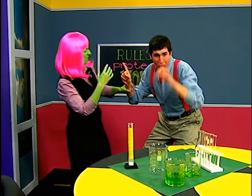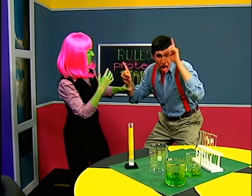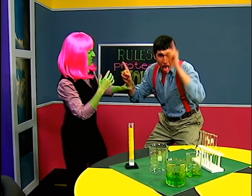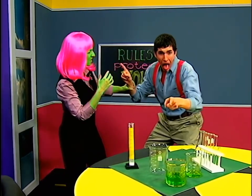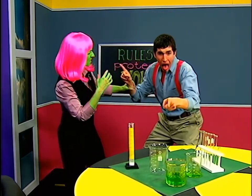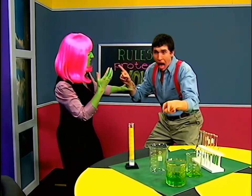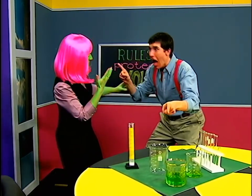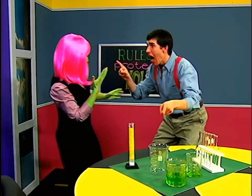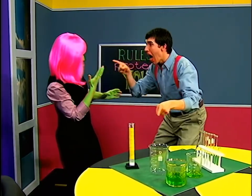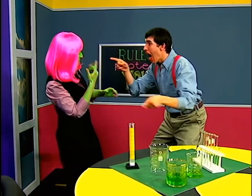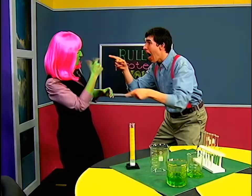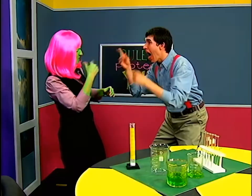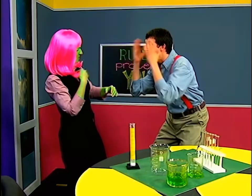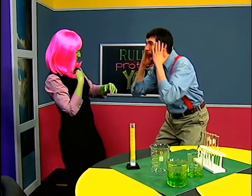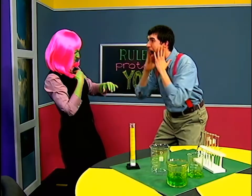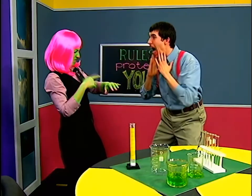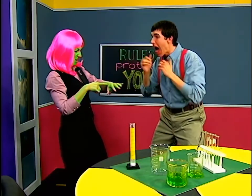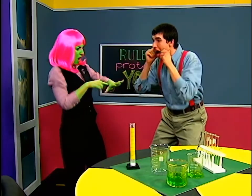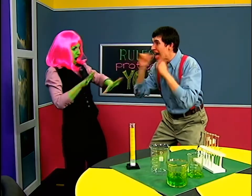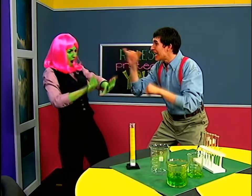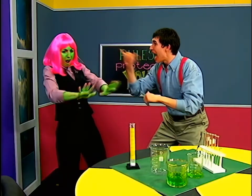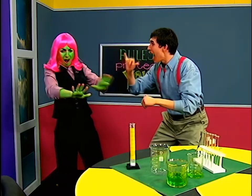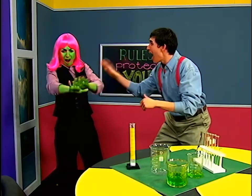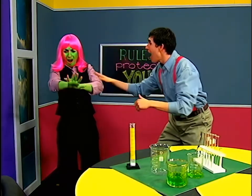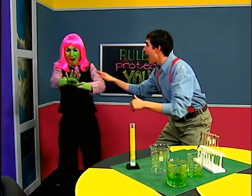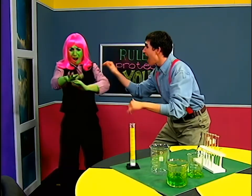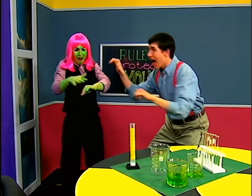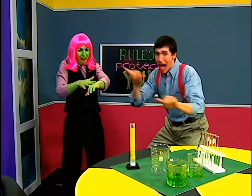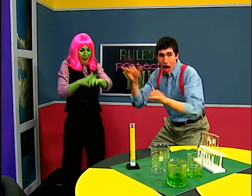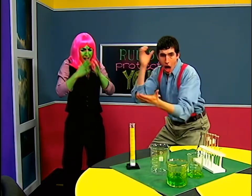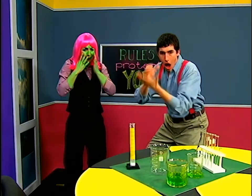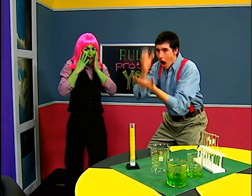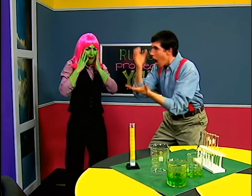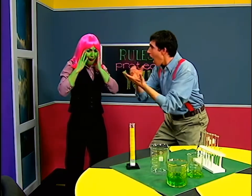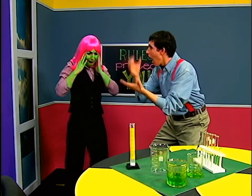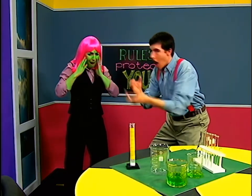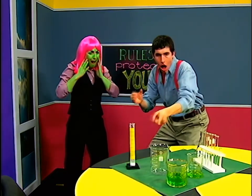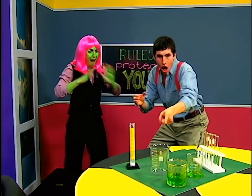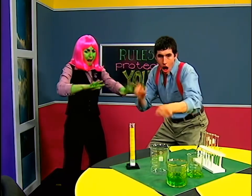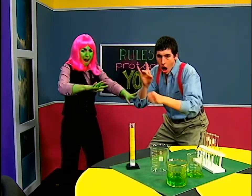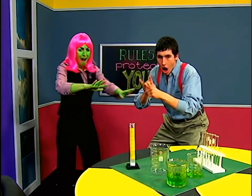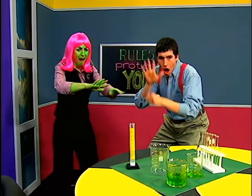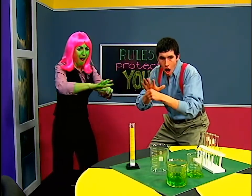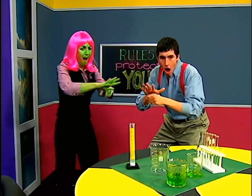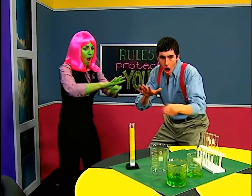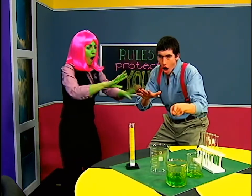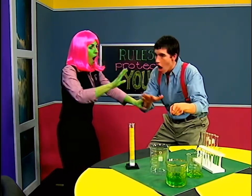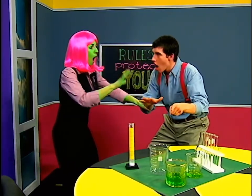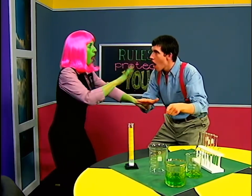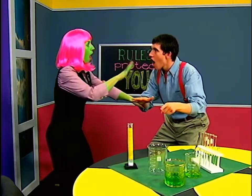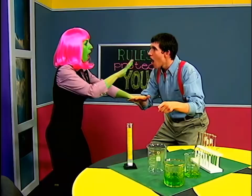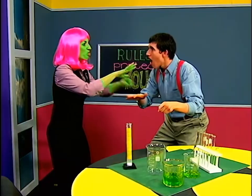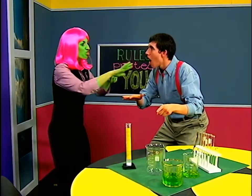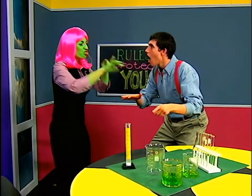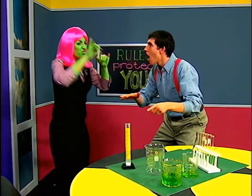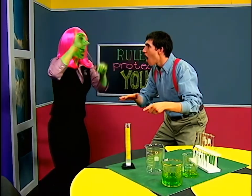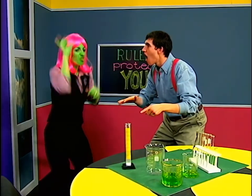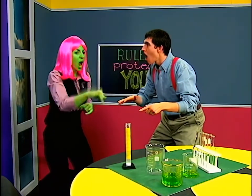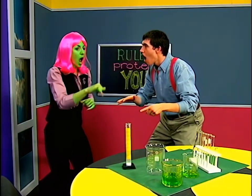WHAT'S GOING ON? YOU'RE ALL WET AGAIN! WHAT HAPPENED? WELL, YOU KNOW THAT PROBLEM I HAD WITH MY SINK?